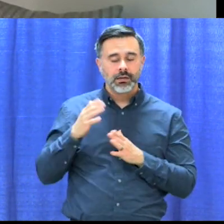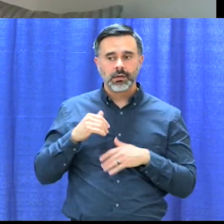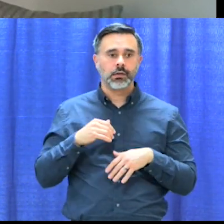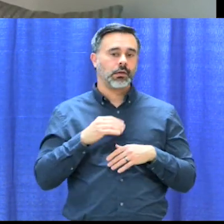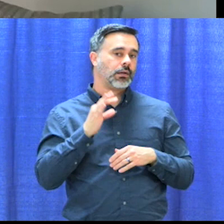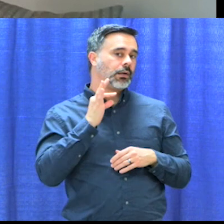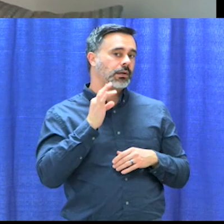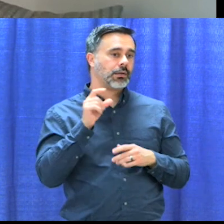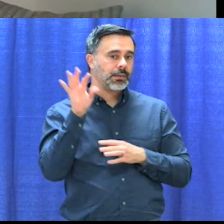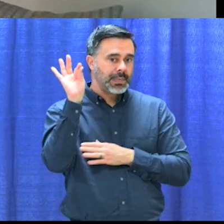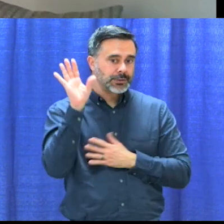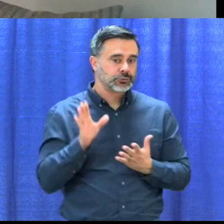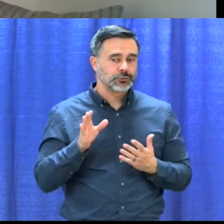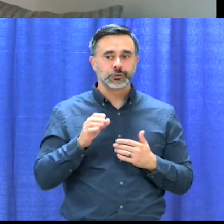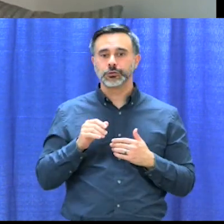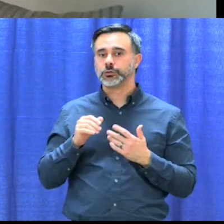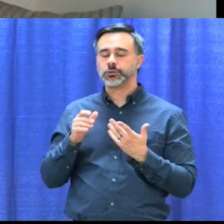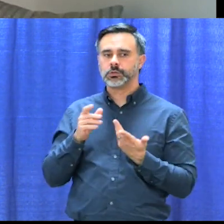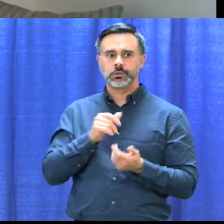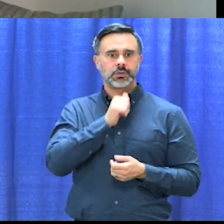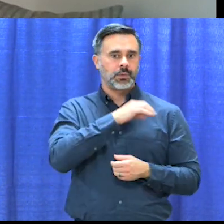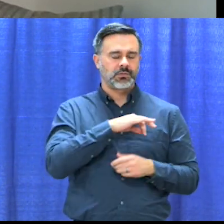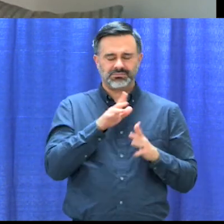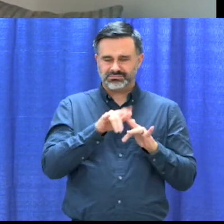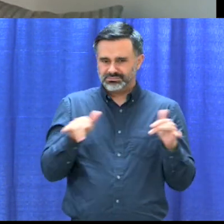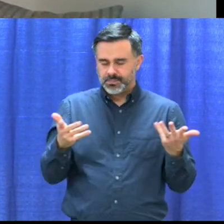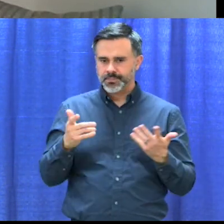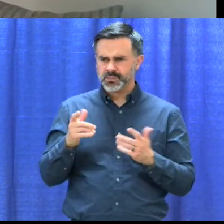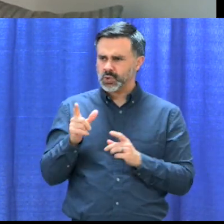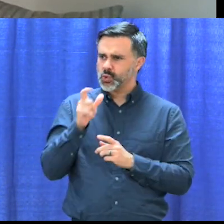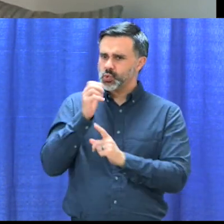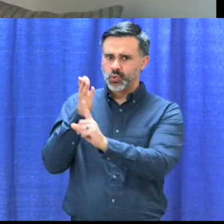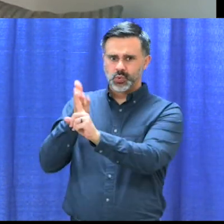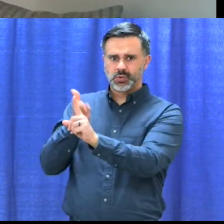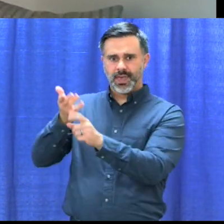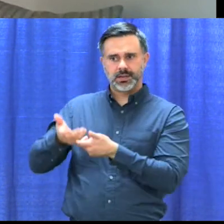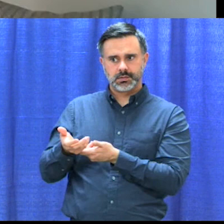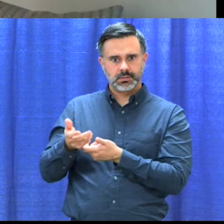So it's this notion of who is the trusted source in that community and those are the